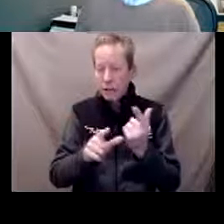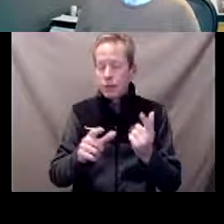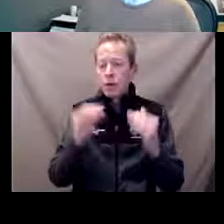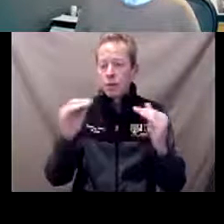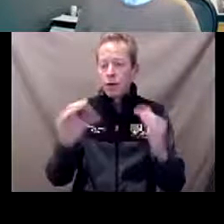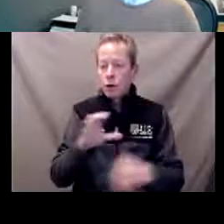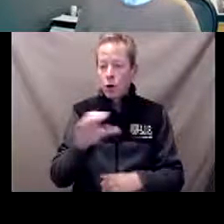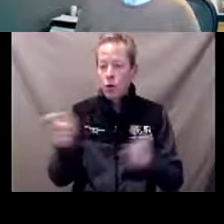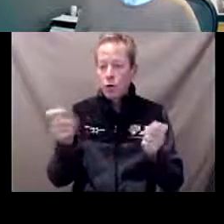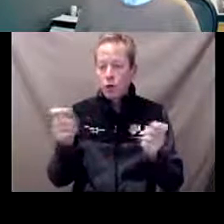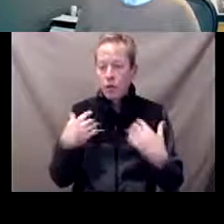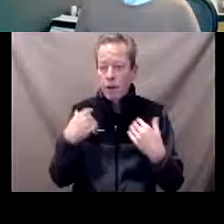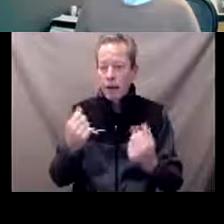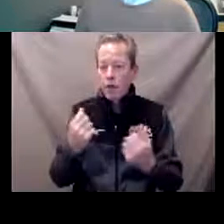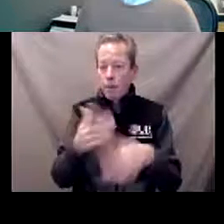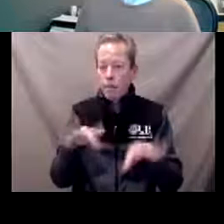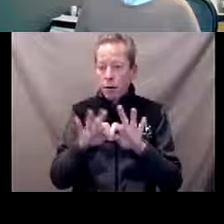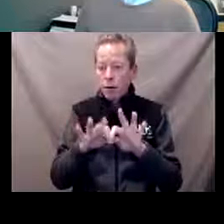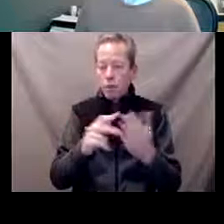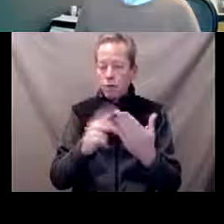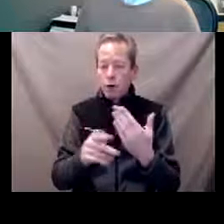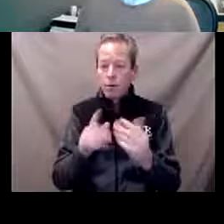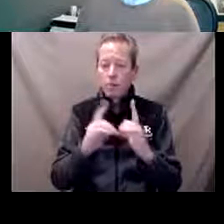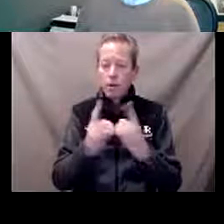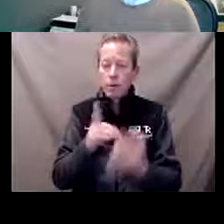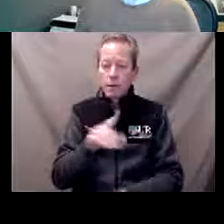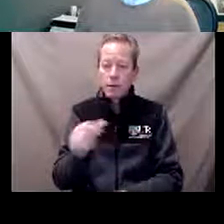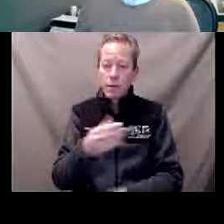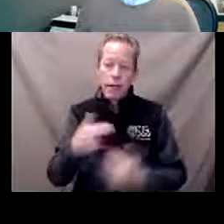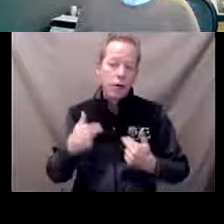Health Matters program in the department of disability and human development at the University